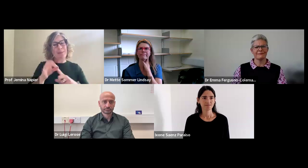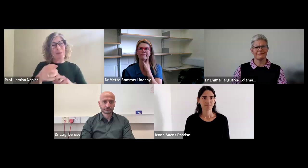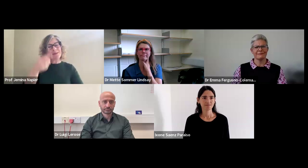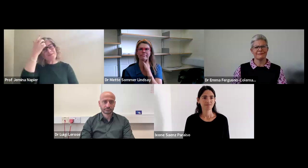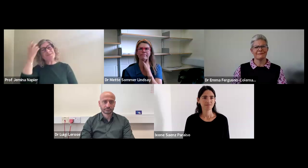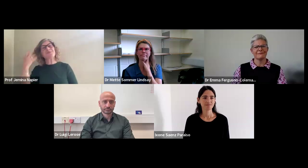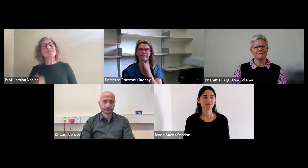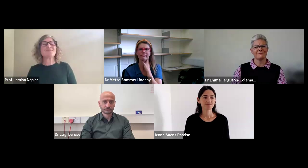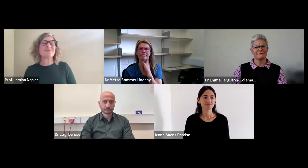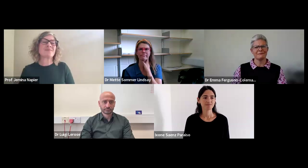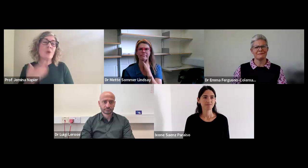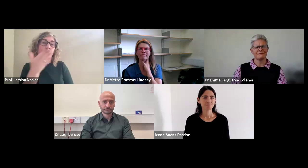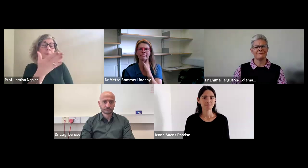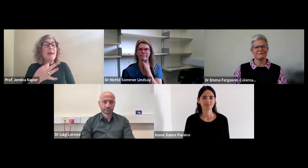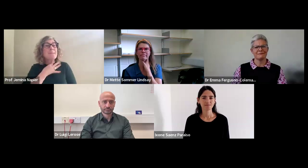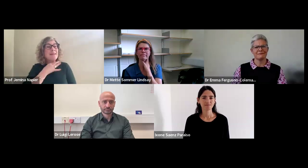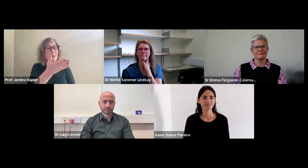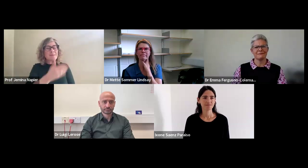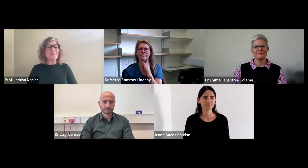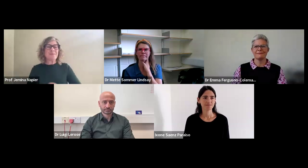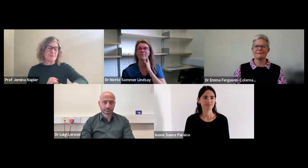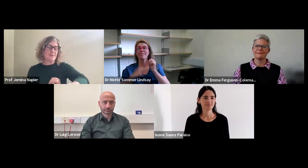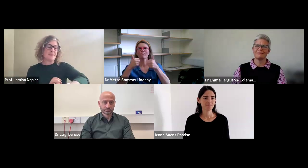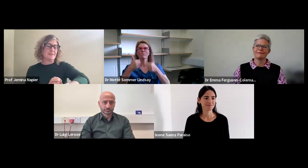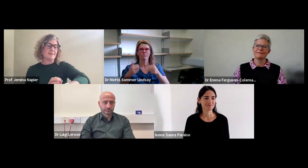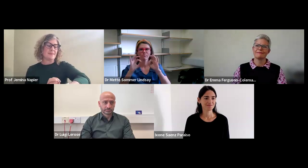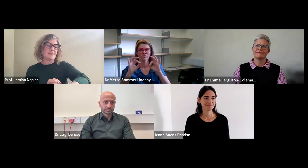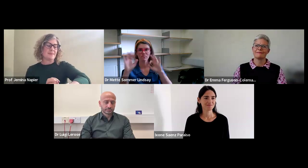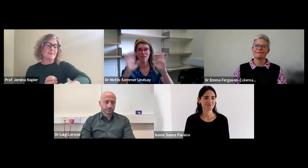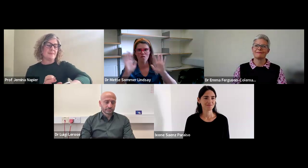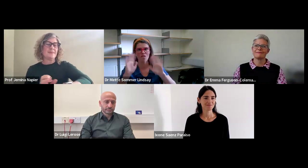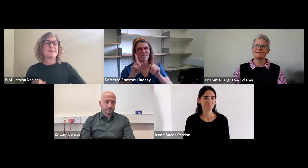if there's no funding available for certain parts of the process, that is complicated. Mette.